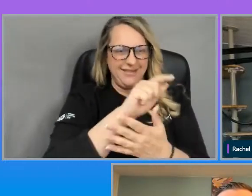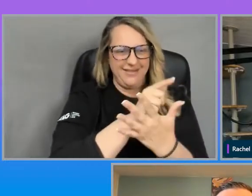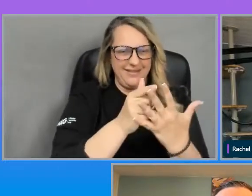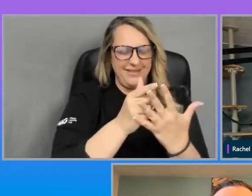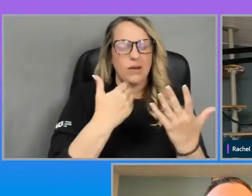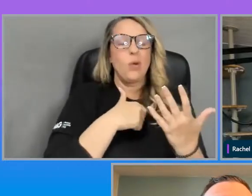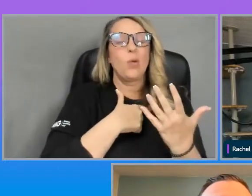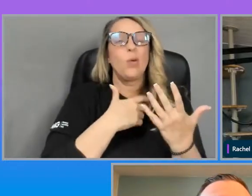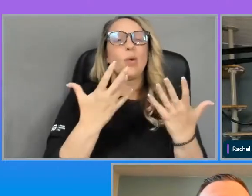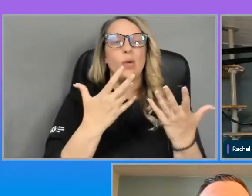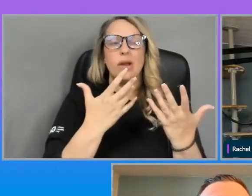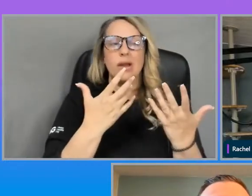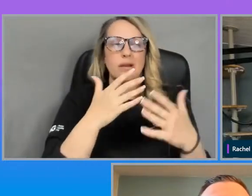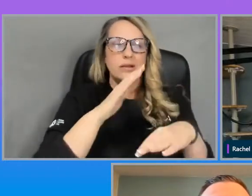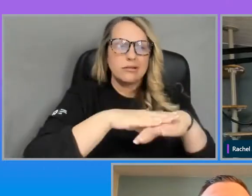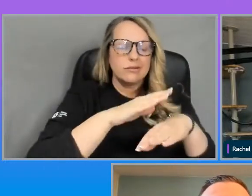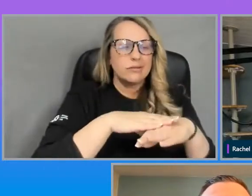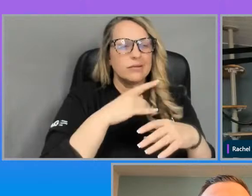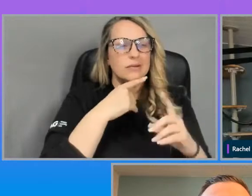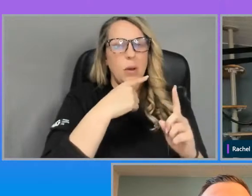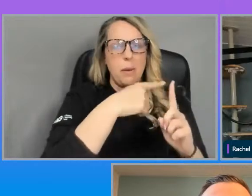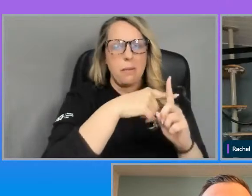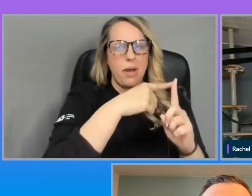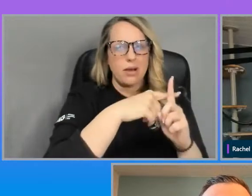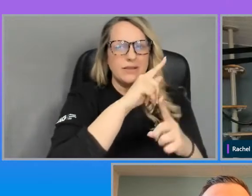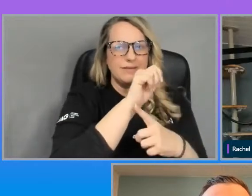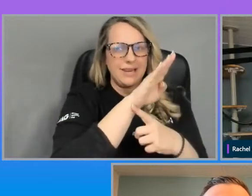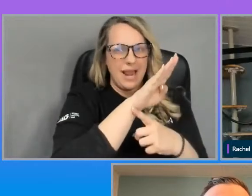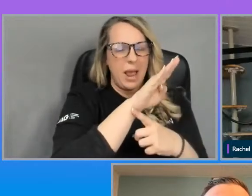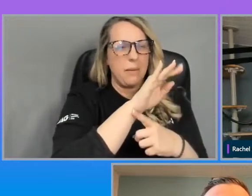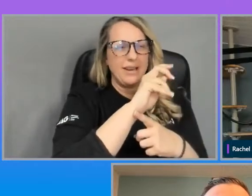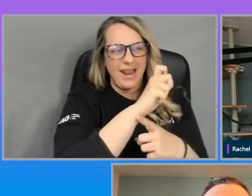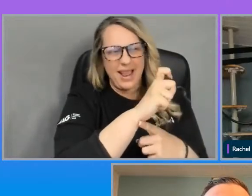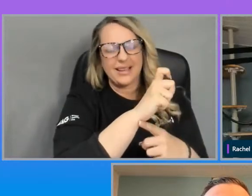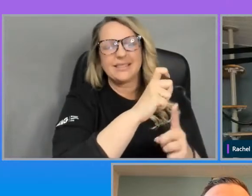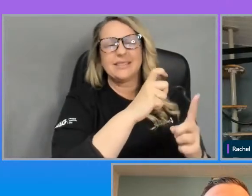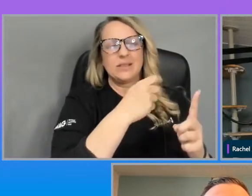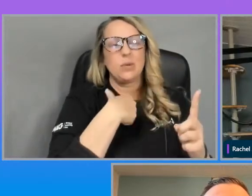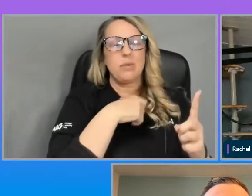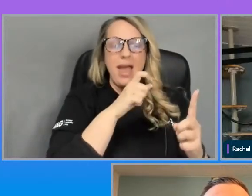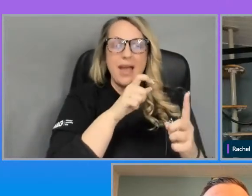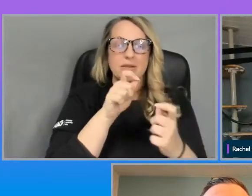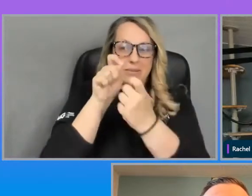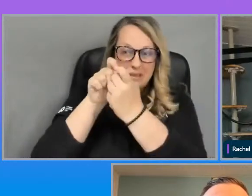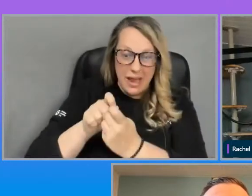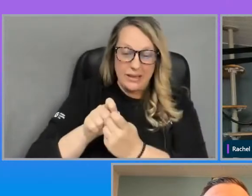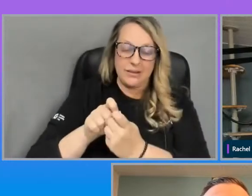advise people against doing things like positive tab indexes and things, but all of that has